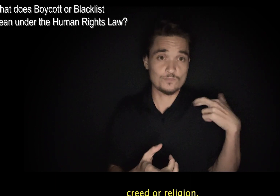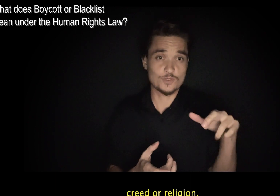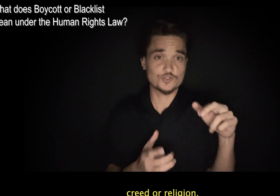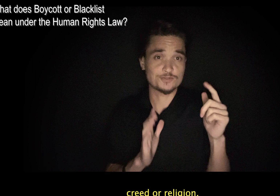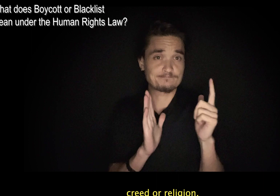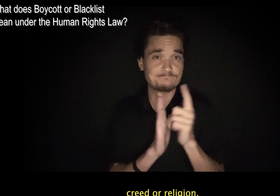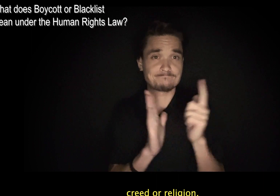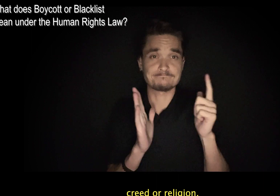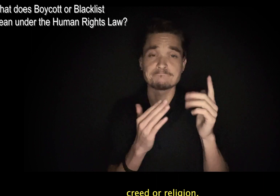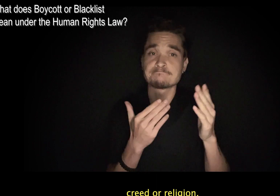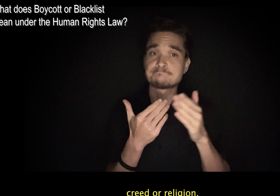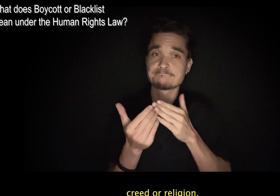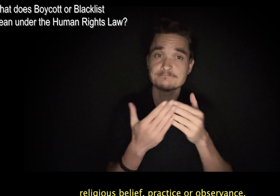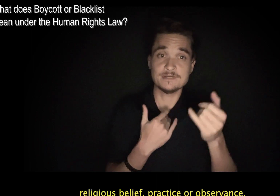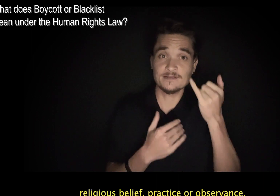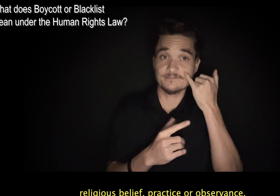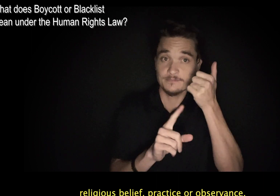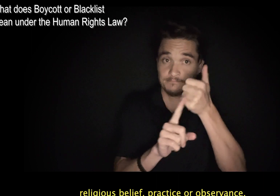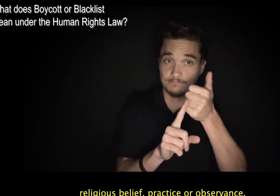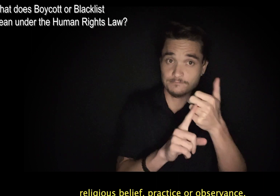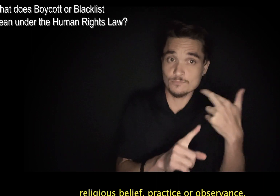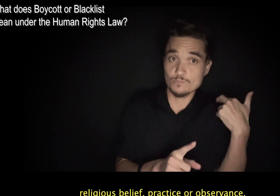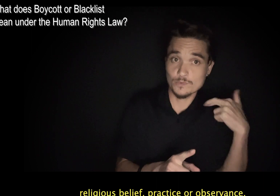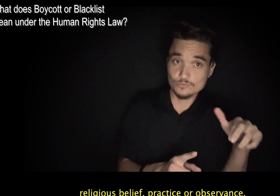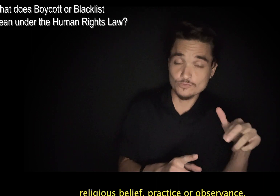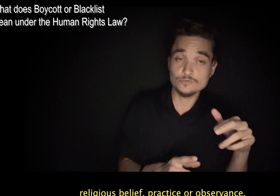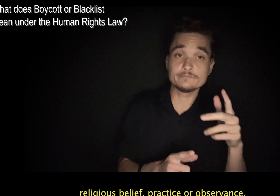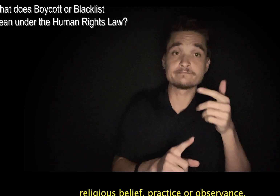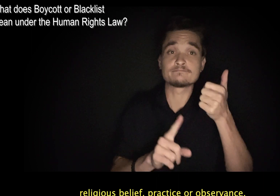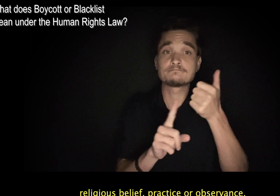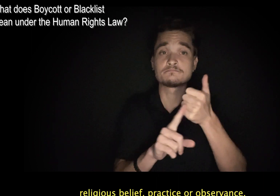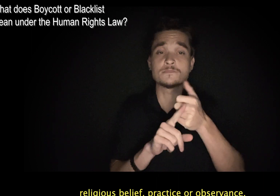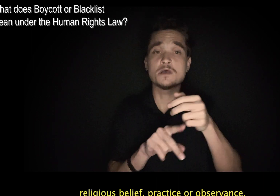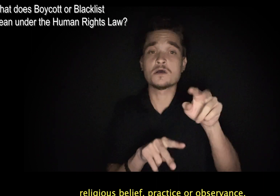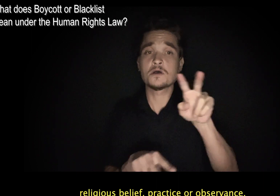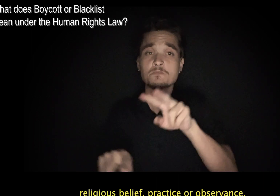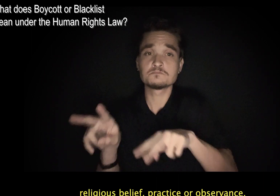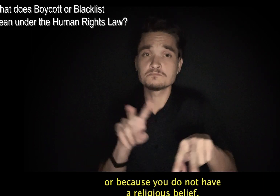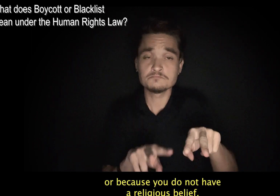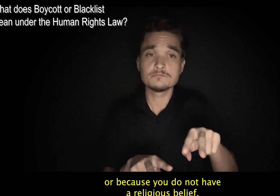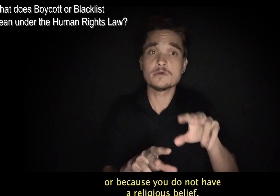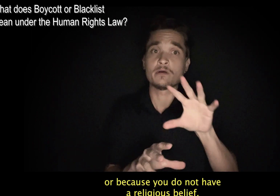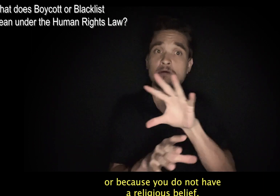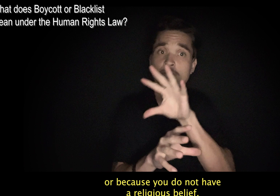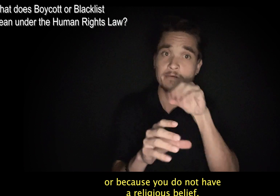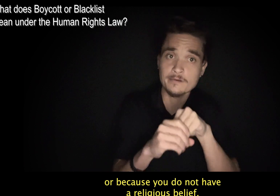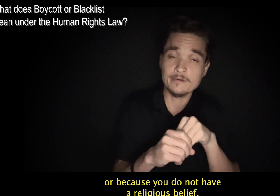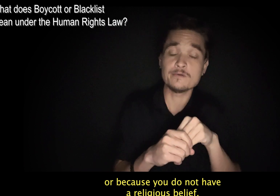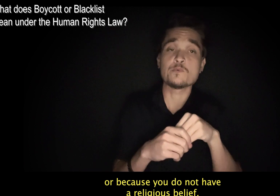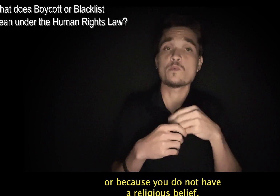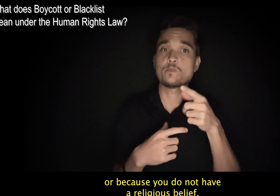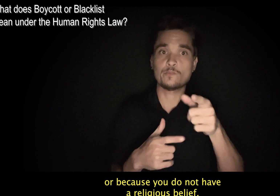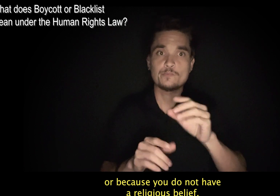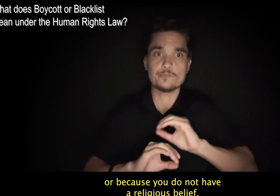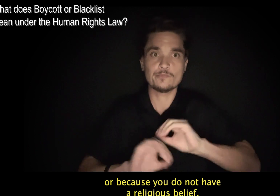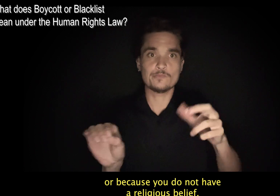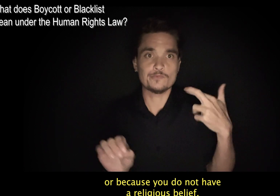creed or religion, religious belief, practice or observance, or because you do not have a religious belief,